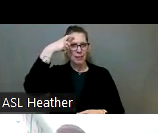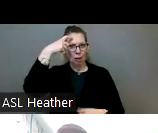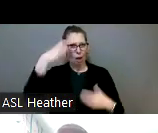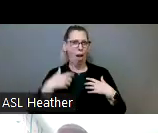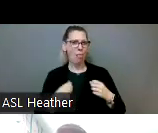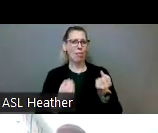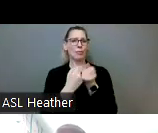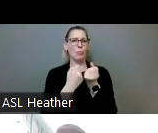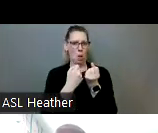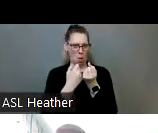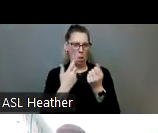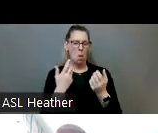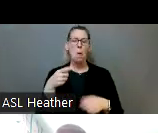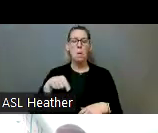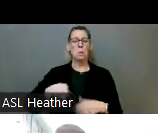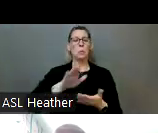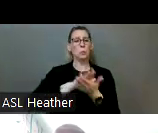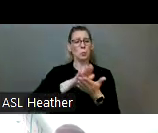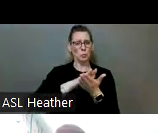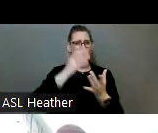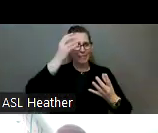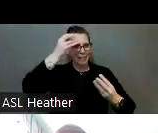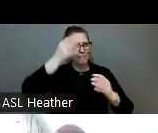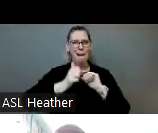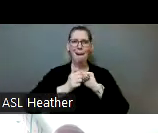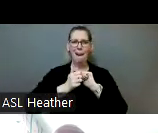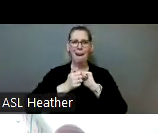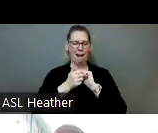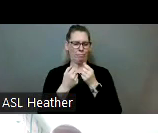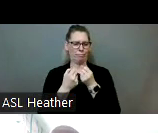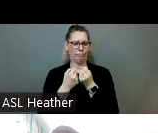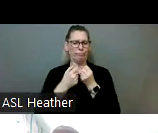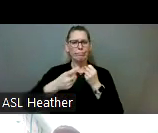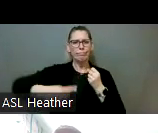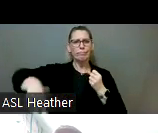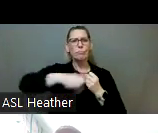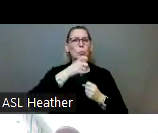schools are thinking about how they can best support students with mental health. We know